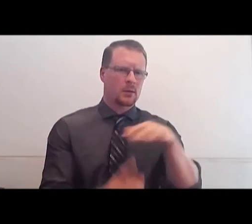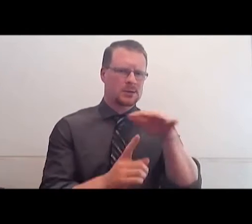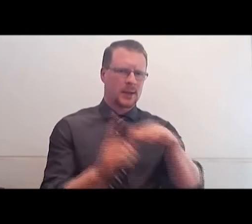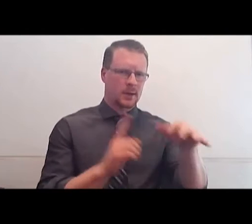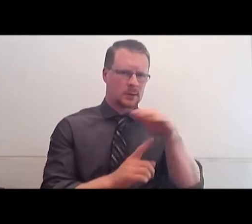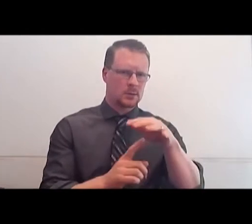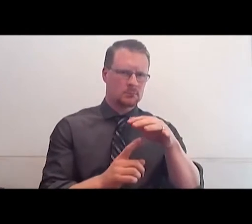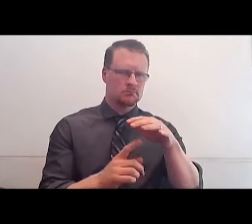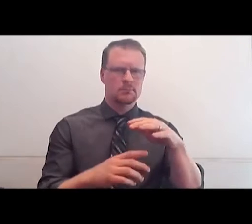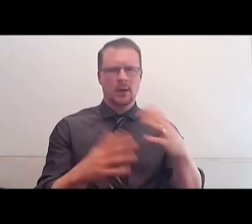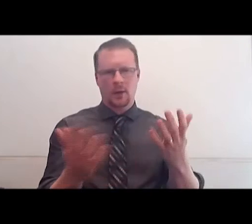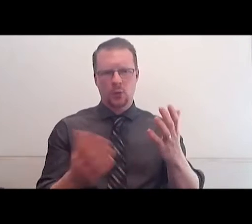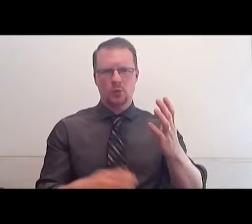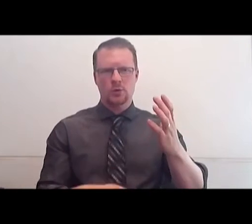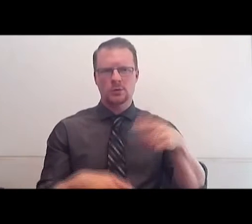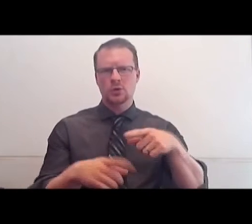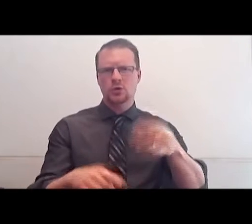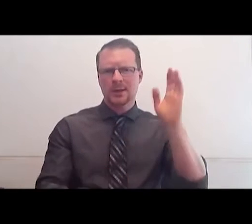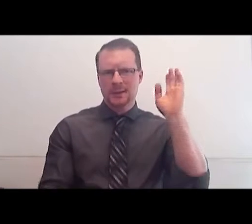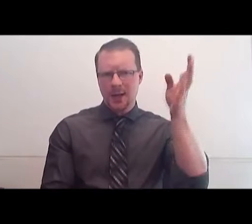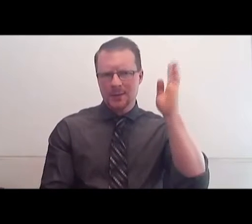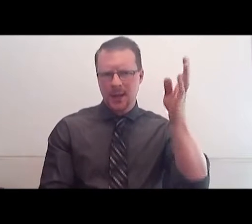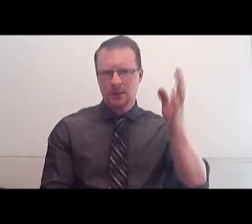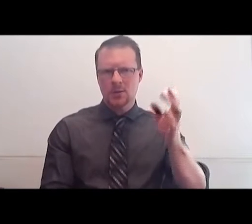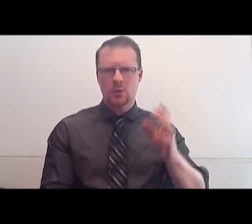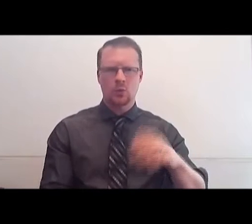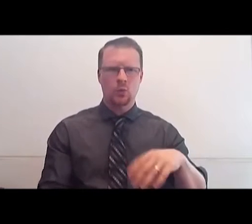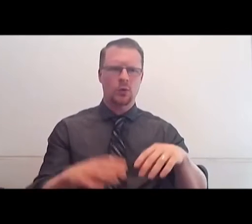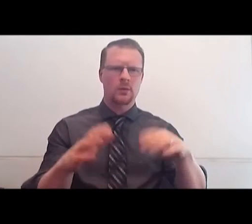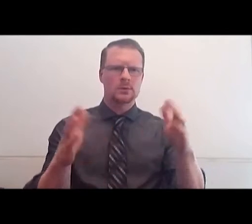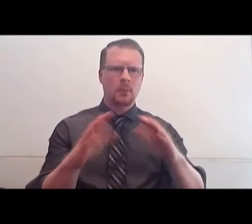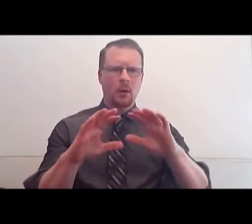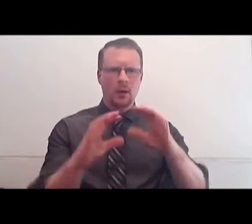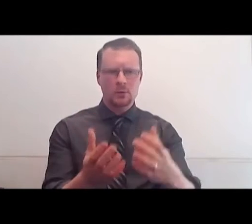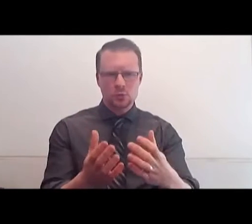in pre-clinical settings. In other words during didactic settings,